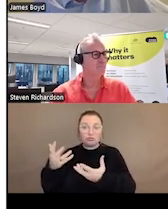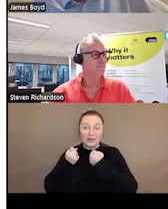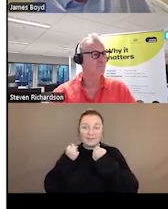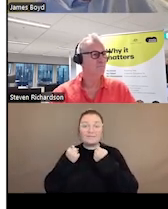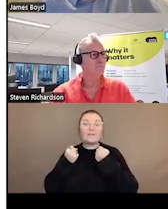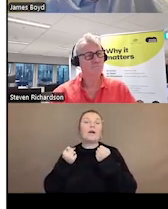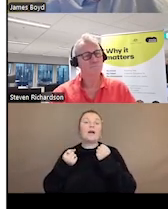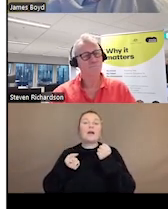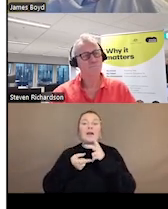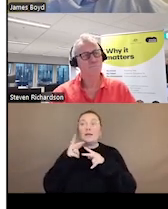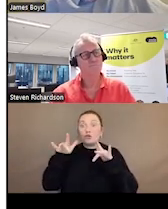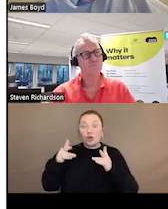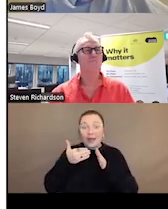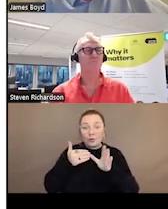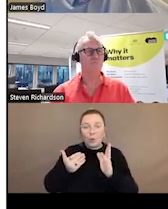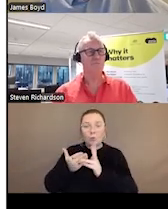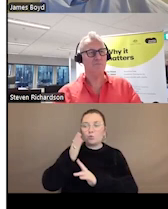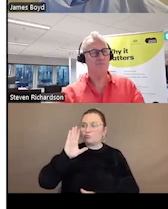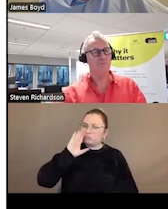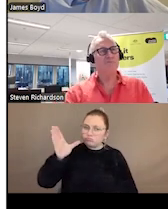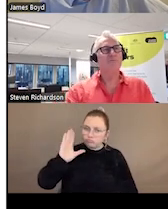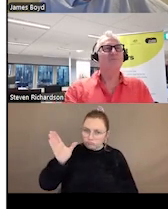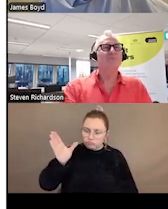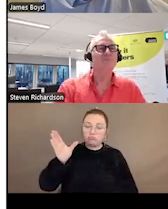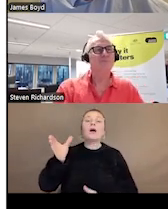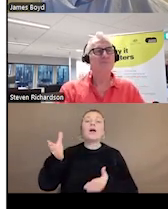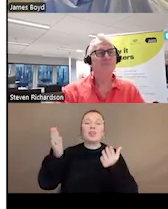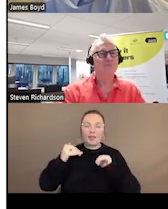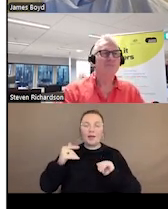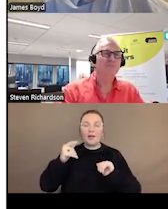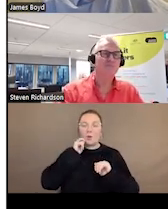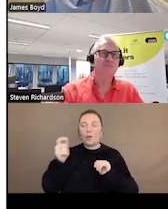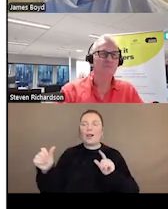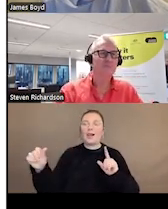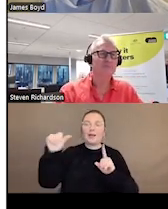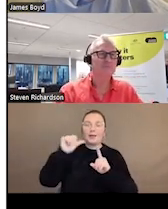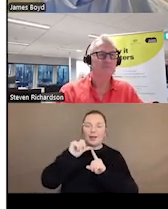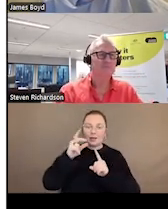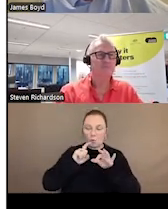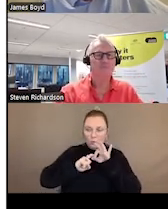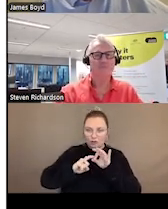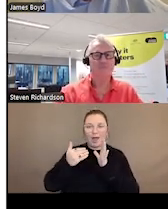answered already during the presentation, I will revisit these questions at the end.